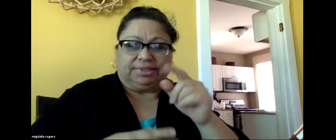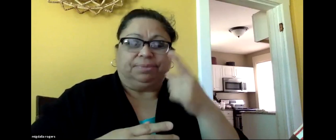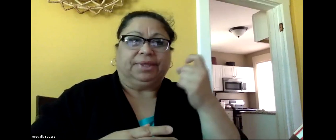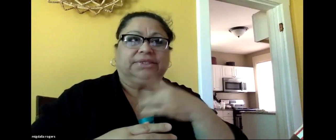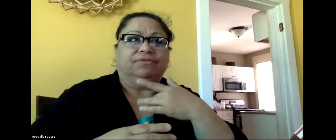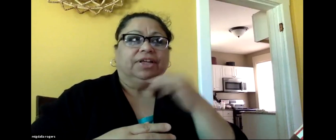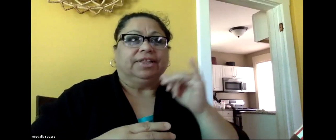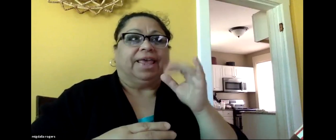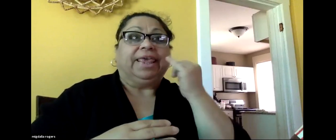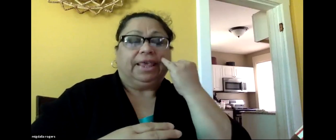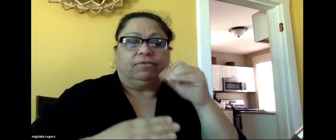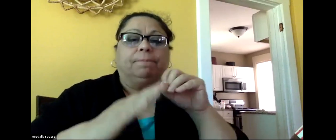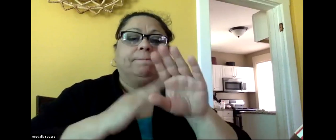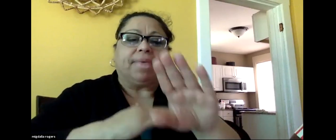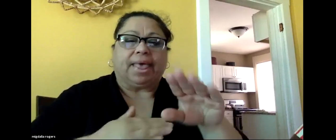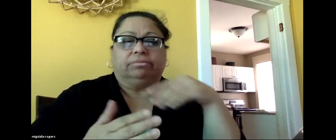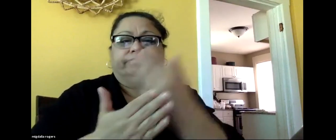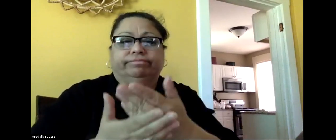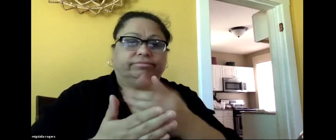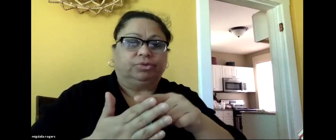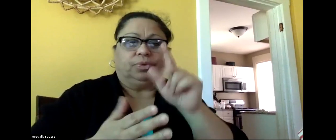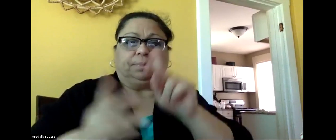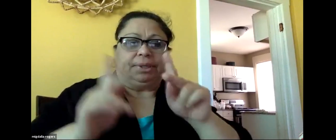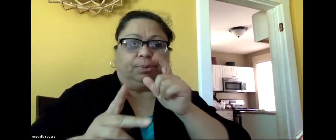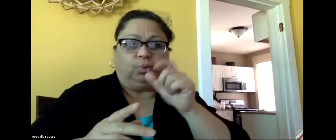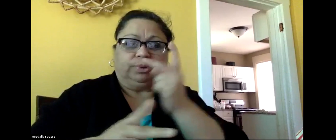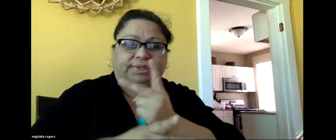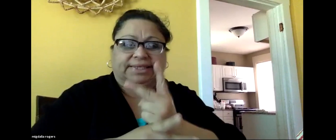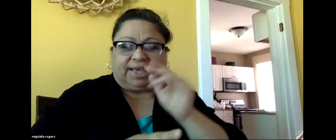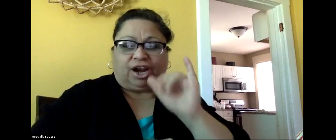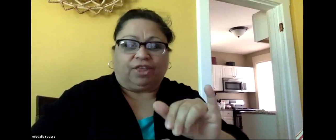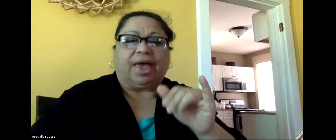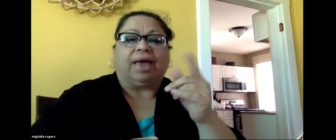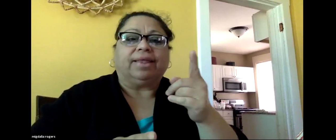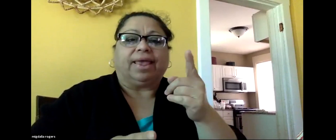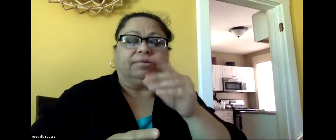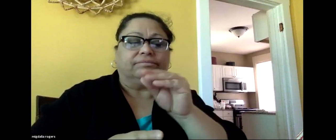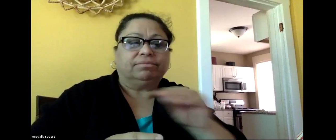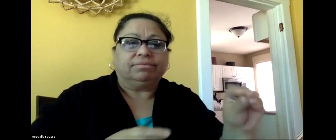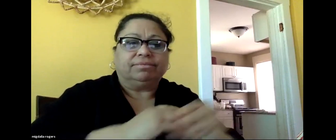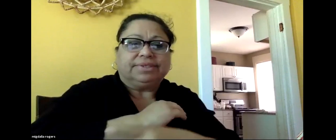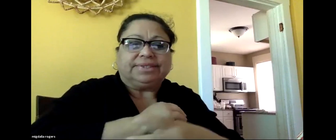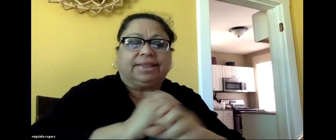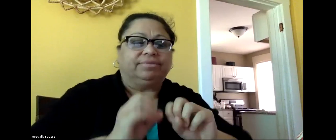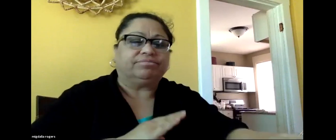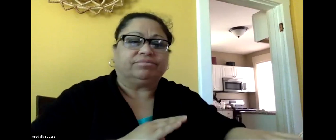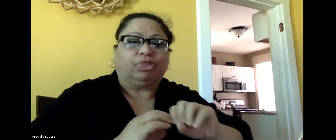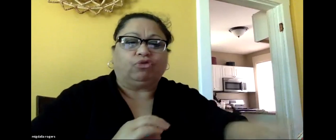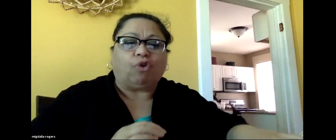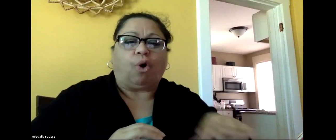their ballot in because they feel like if they mail it, to the people who take care of it, and then it gets